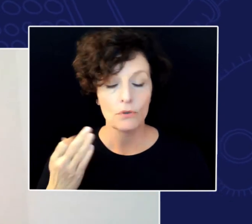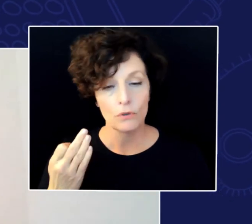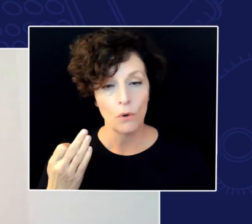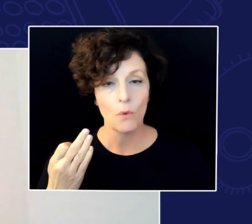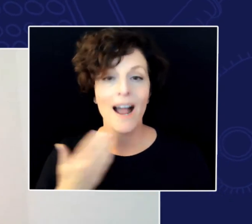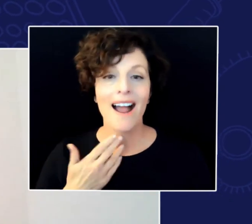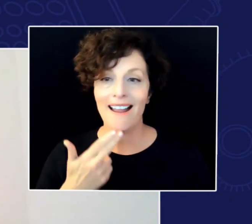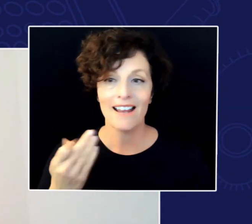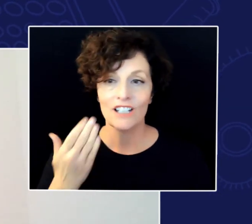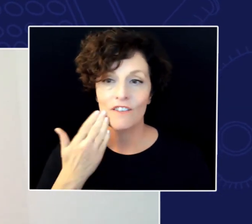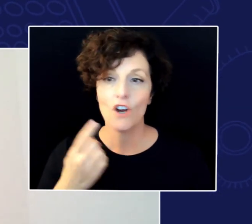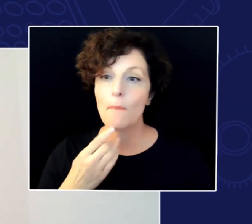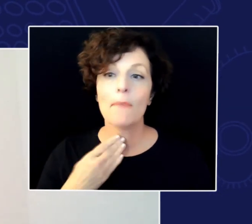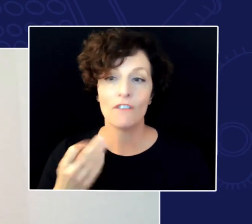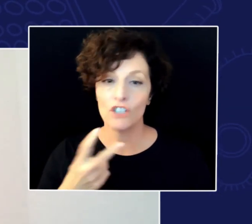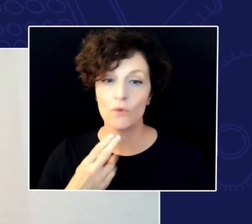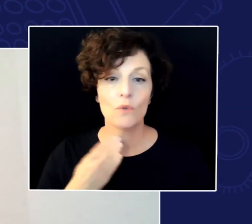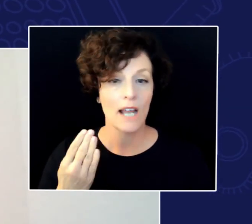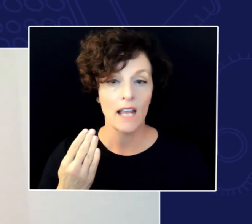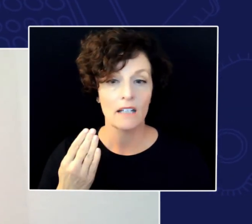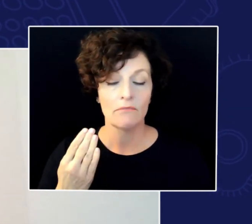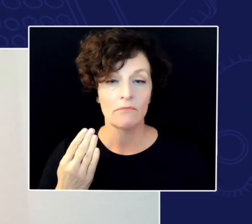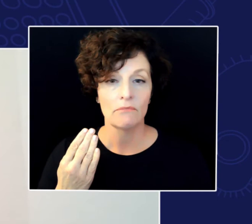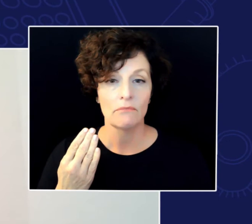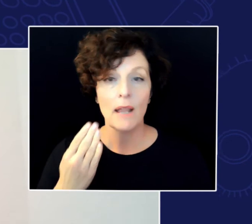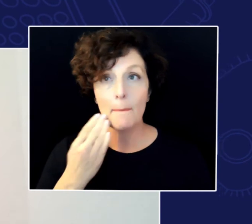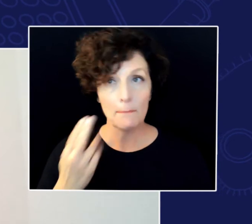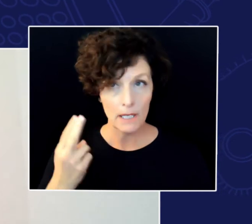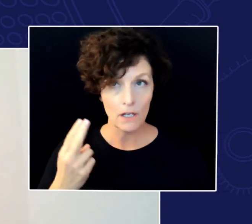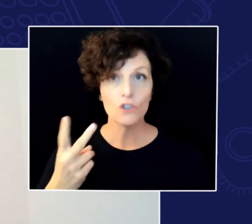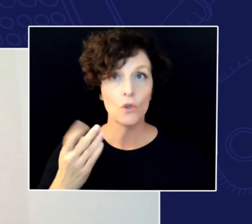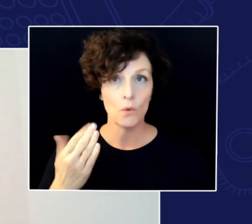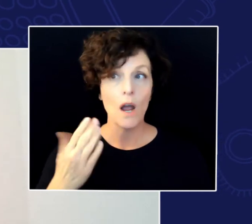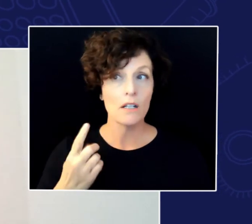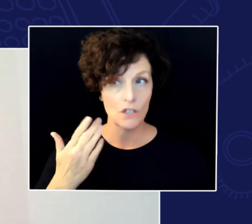So I guess for parents, you can -- because you’re adults,